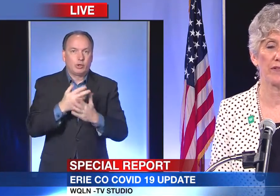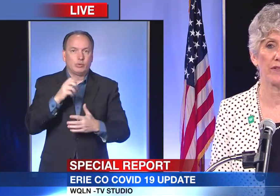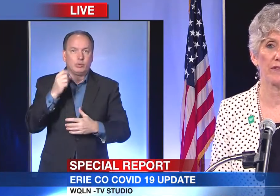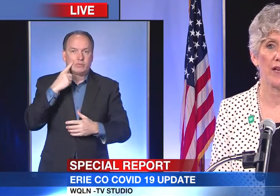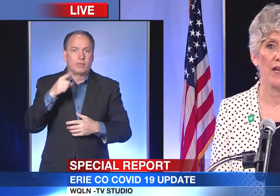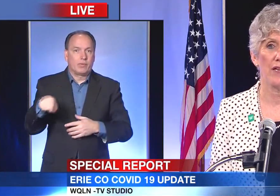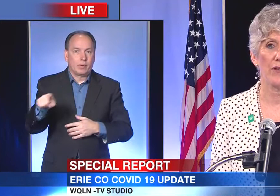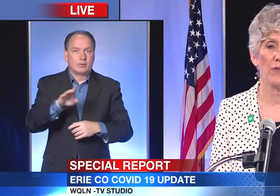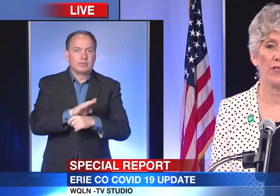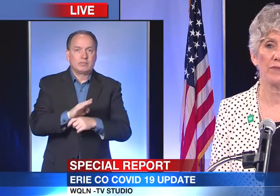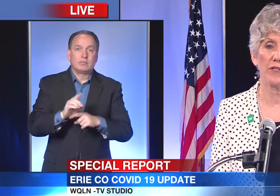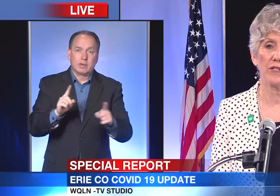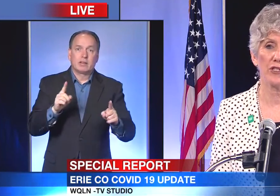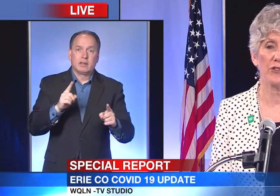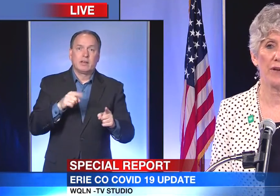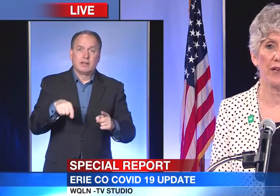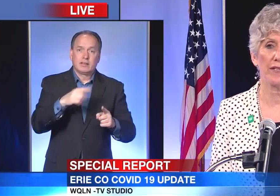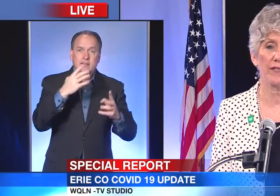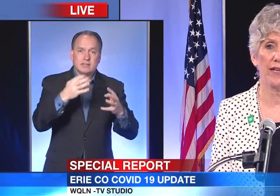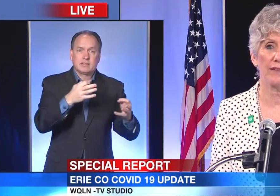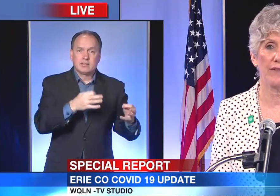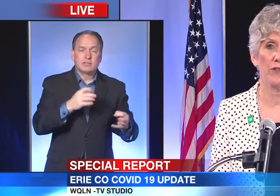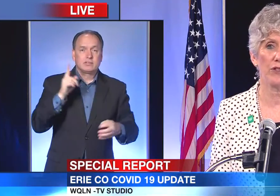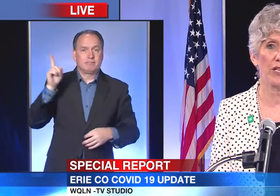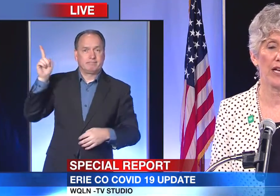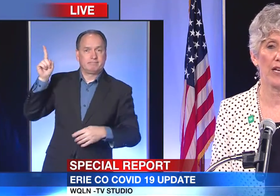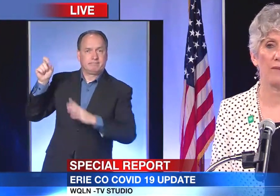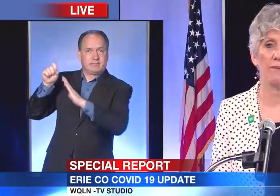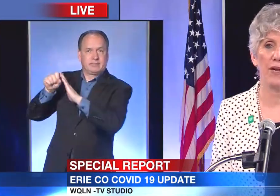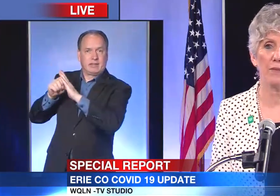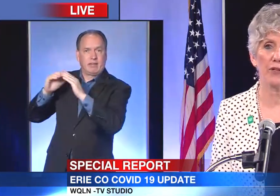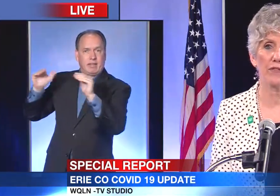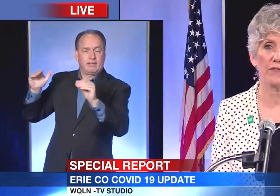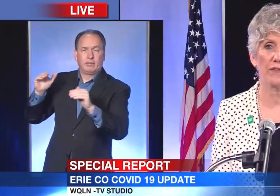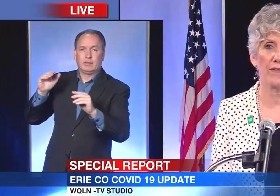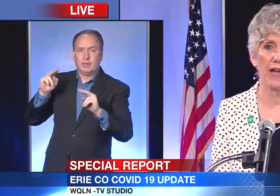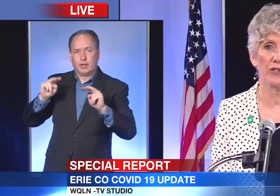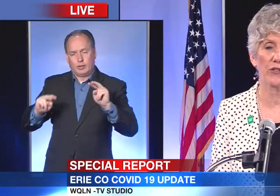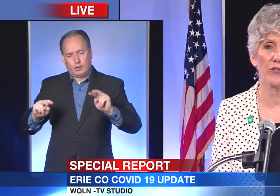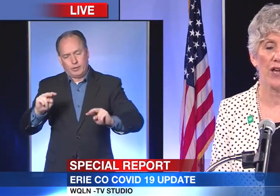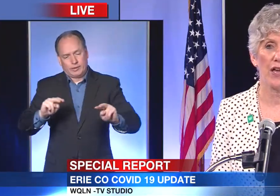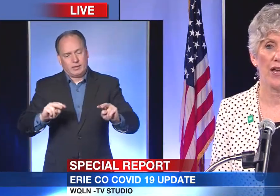AND THEY HAVE BILLS TO PAY AND THIS IS NOT GOOD NEWS FOR THOSE BUSINESSES. SO THESE DECISIONS ARE MADE ON